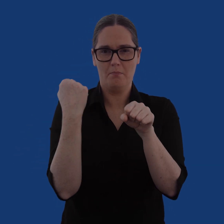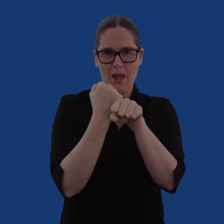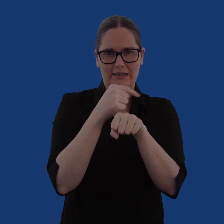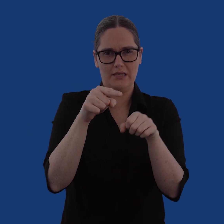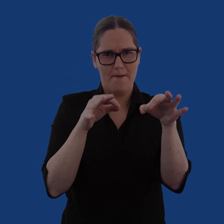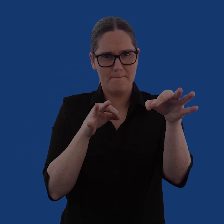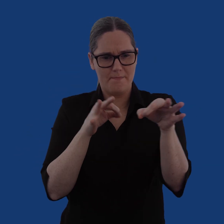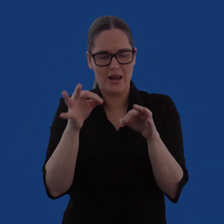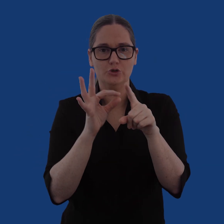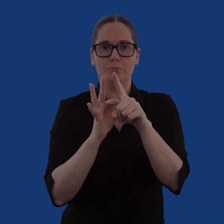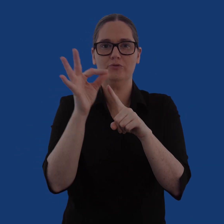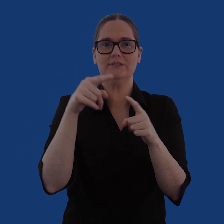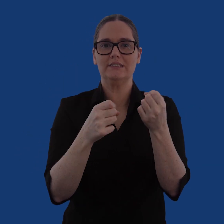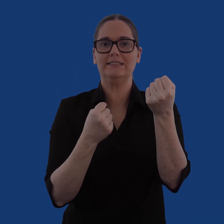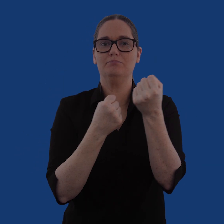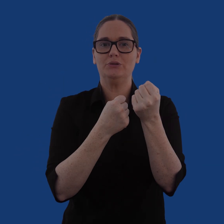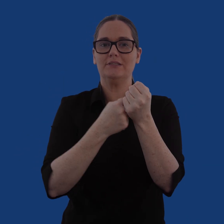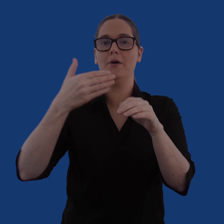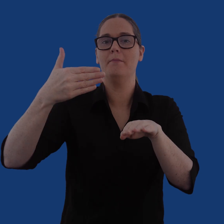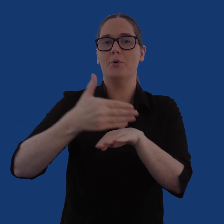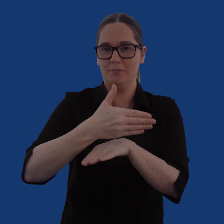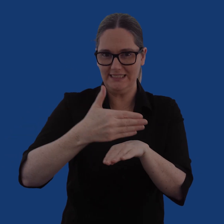to make a plan to make supported employment better.